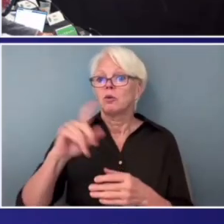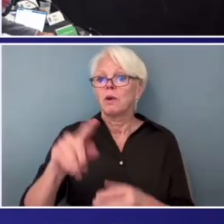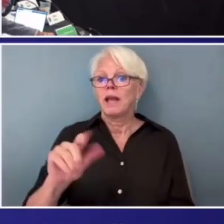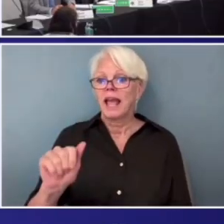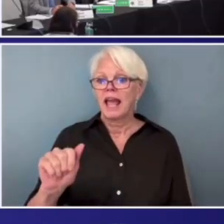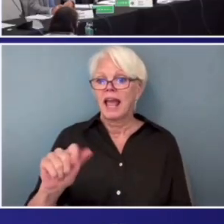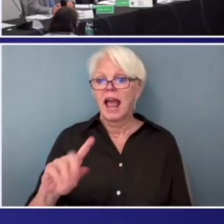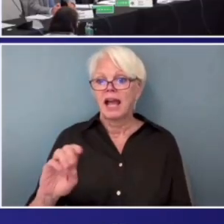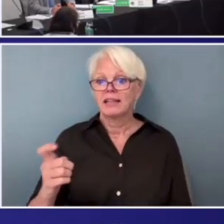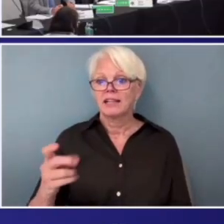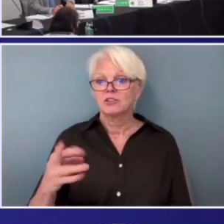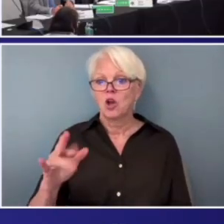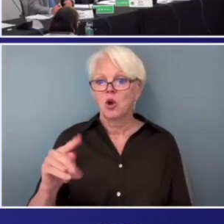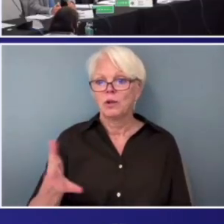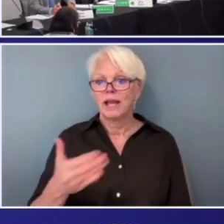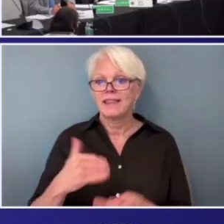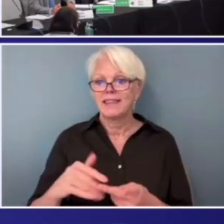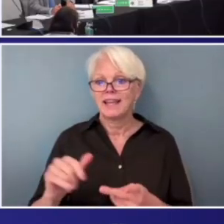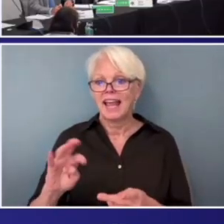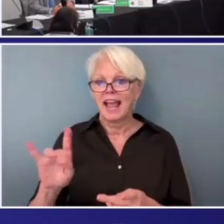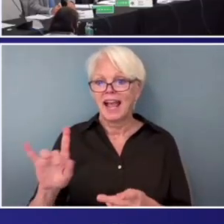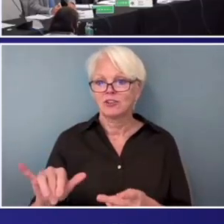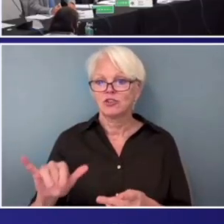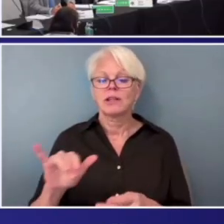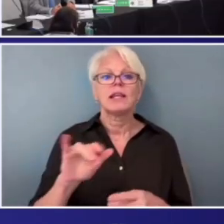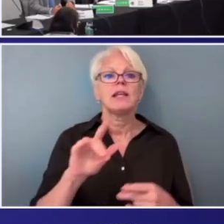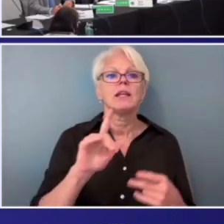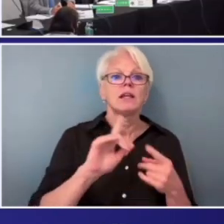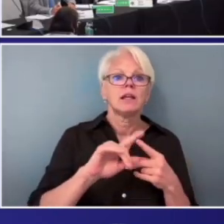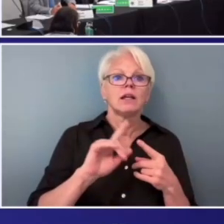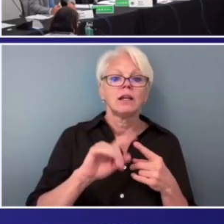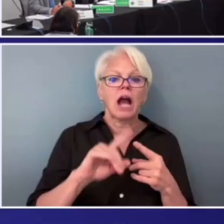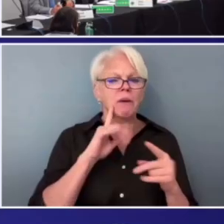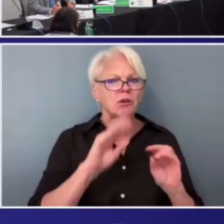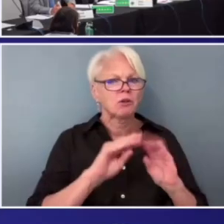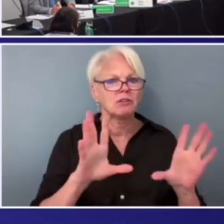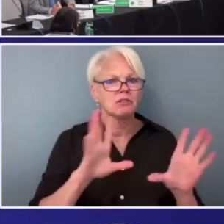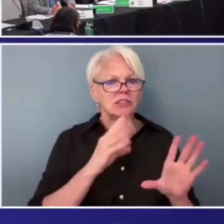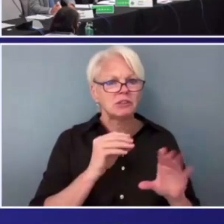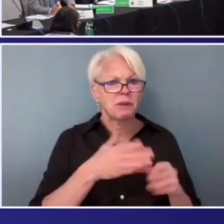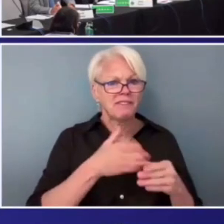I just want to clarify, are we -- did we finish 60 -- 208?